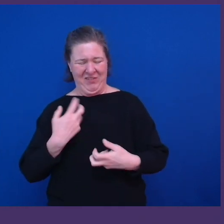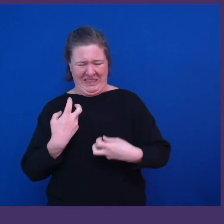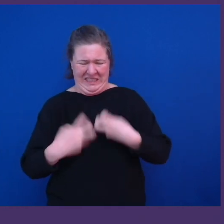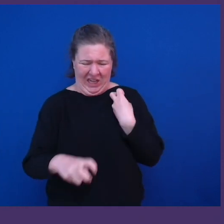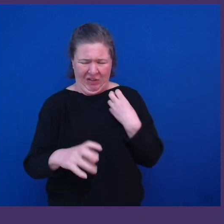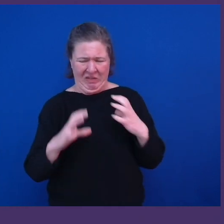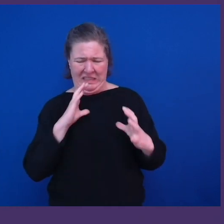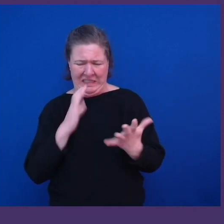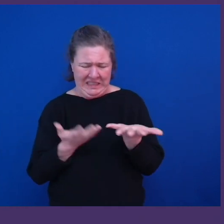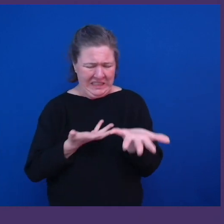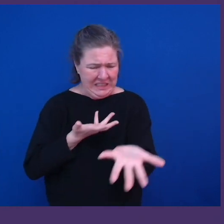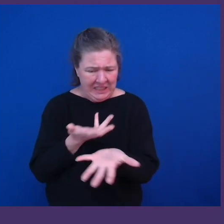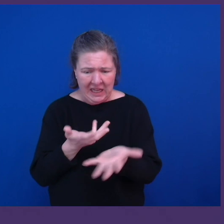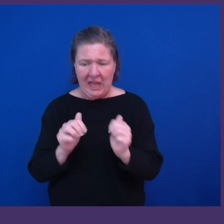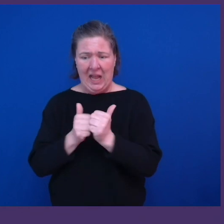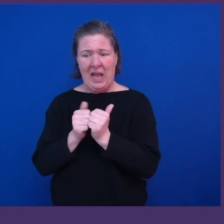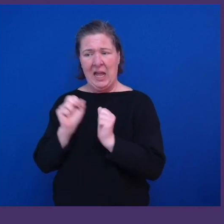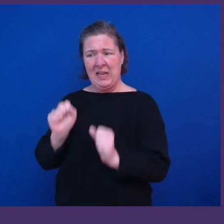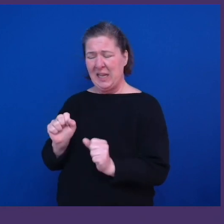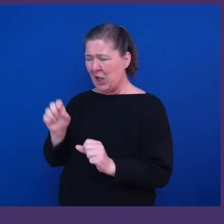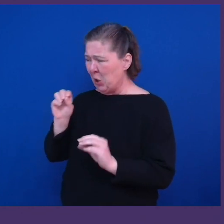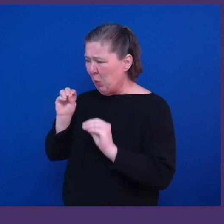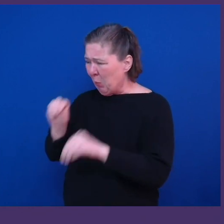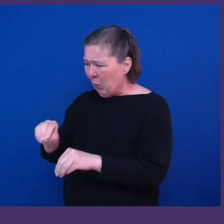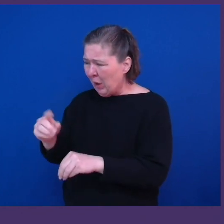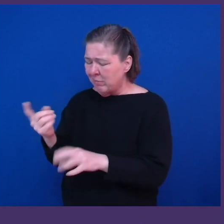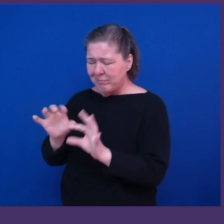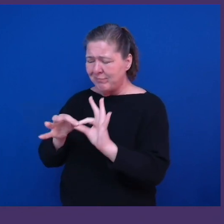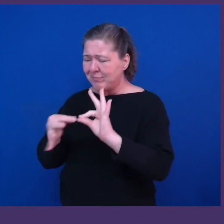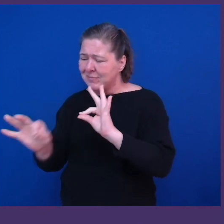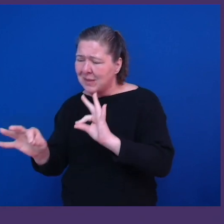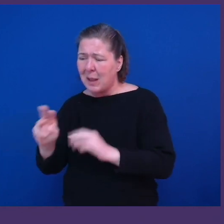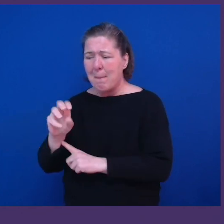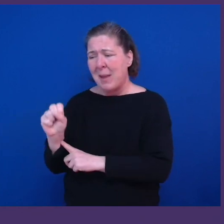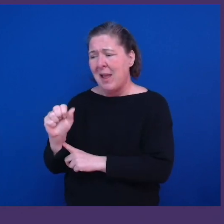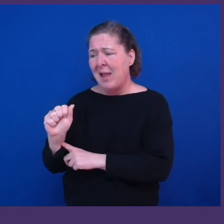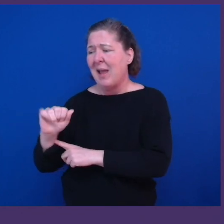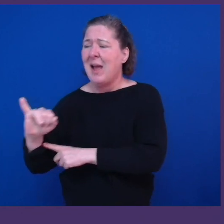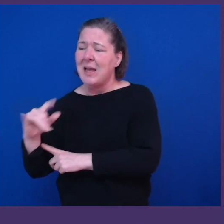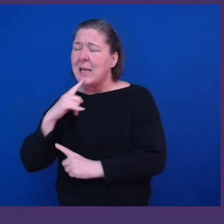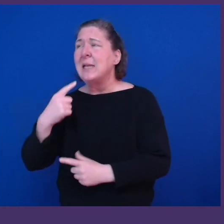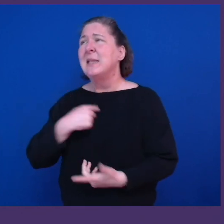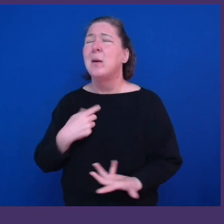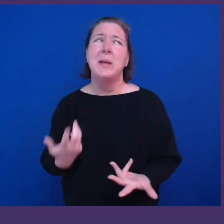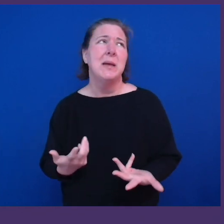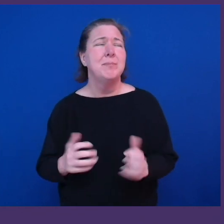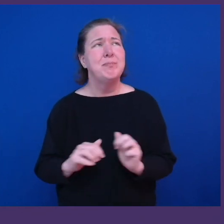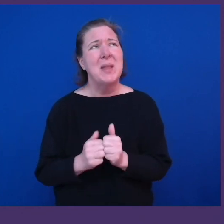Can you put a prompt into Microsoft's AI tools that says, "Tell me how I can disclose my disability